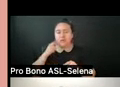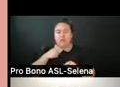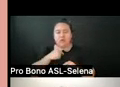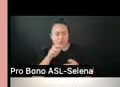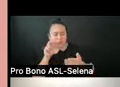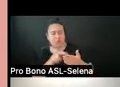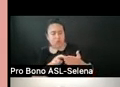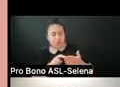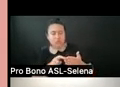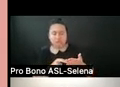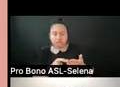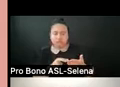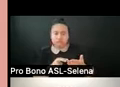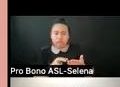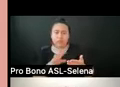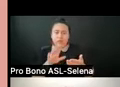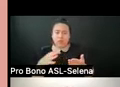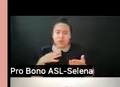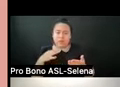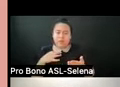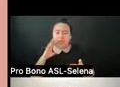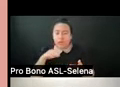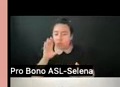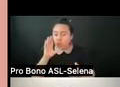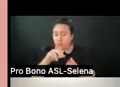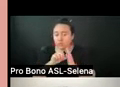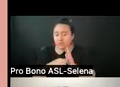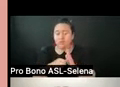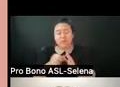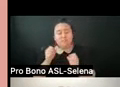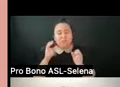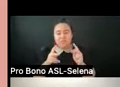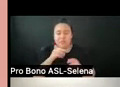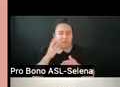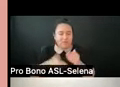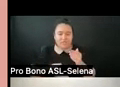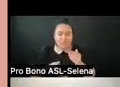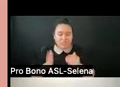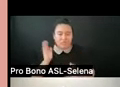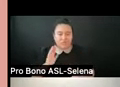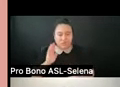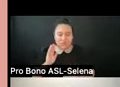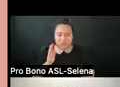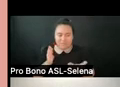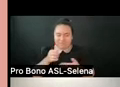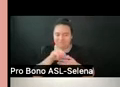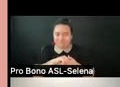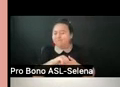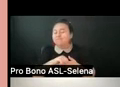That seems like a weird things to highlight but we have received incomplete applications before. Just being really clear, all questions have to be answered.